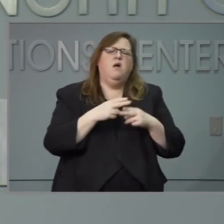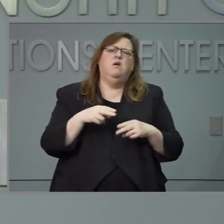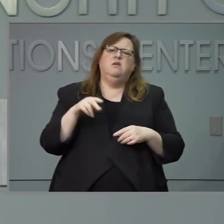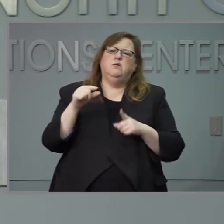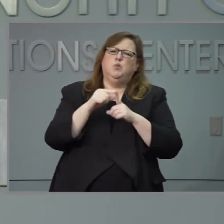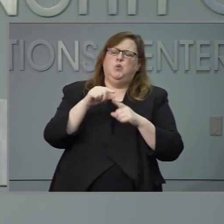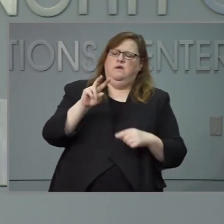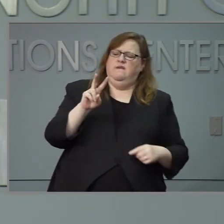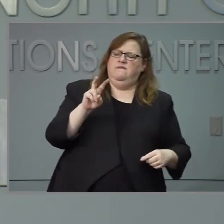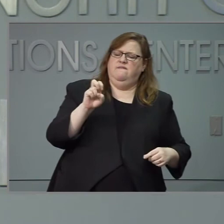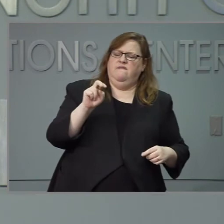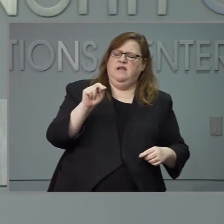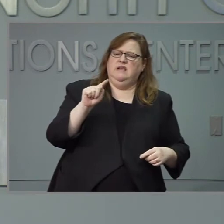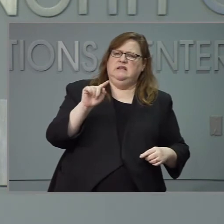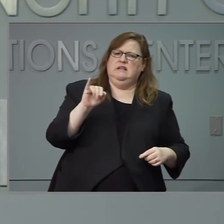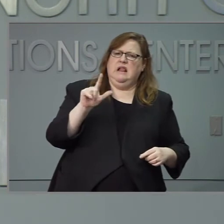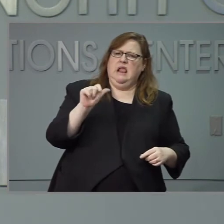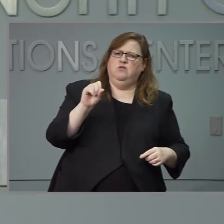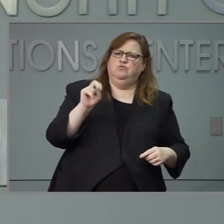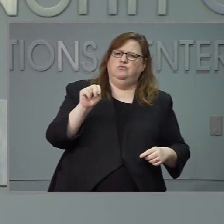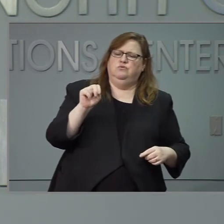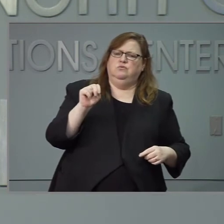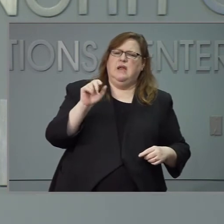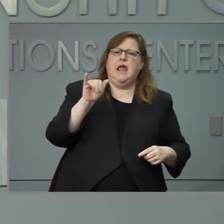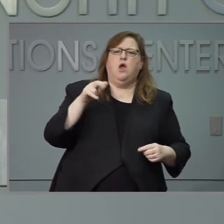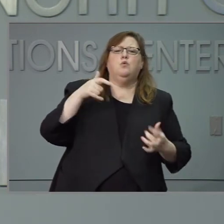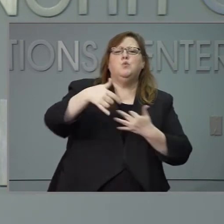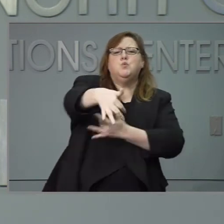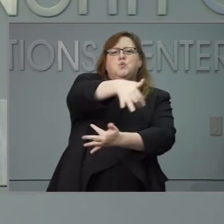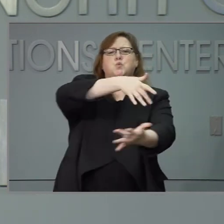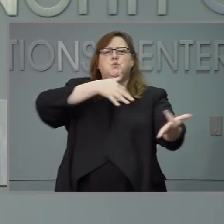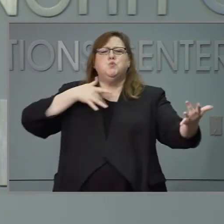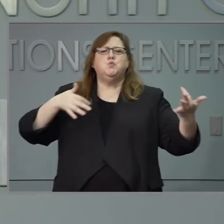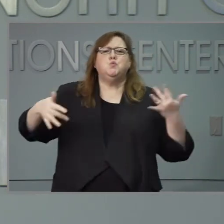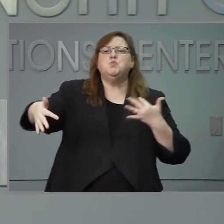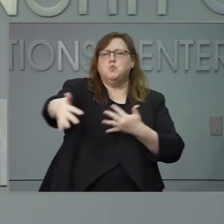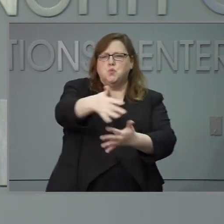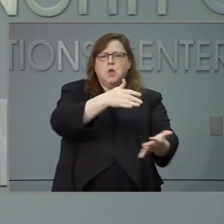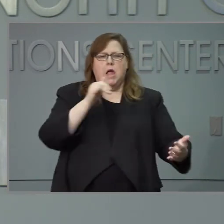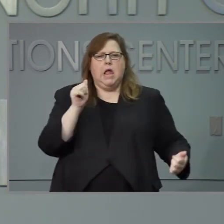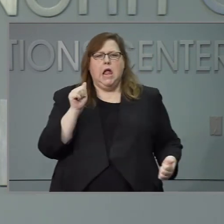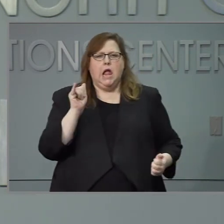SUPERÁVIT,3 00 MILLONES, 500 MILLONES, 900 MILLONES DE